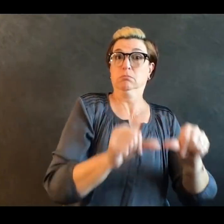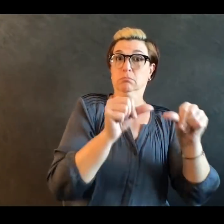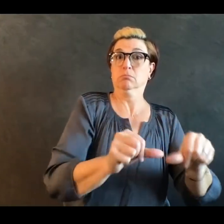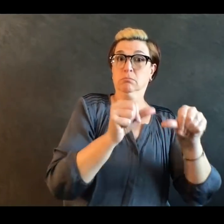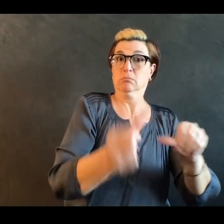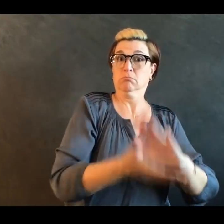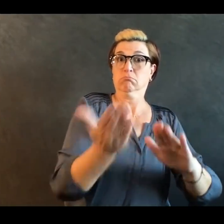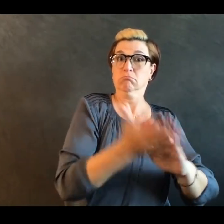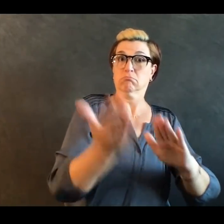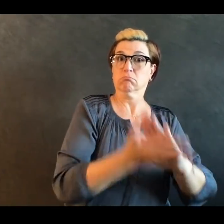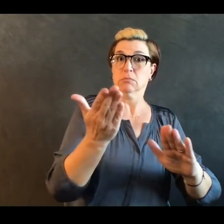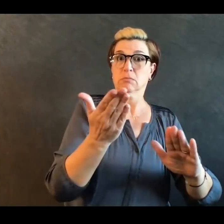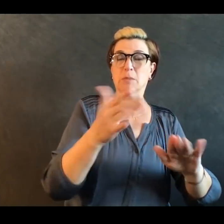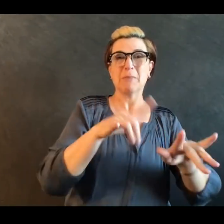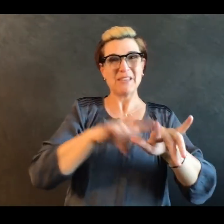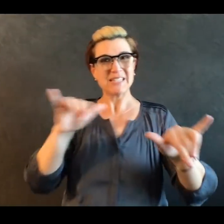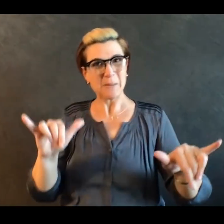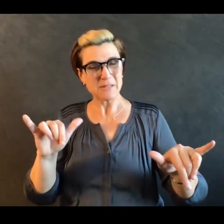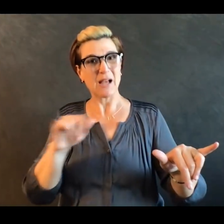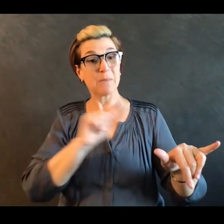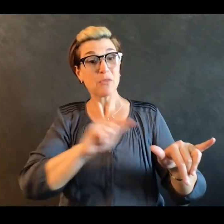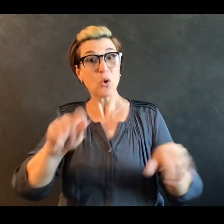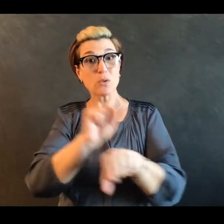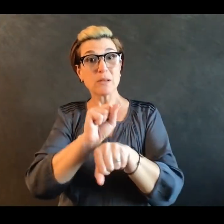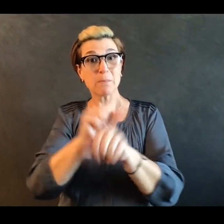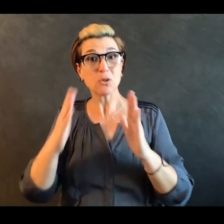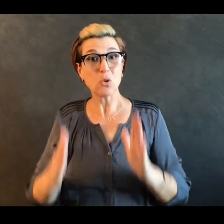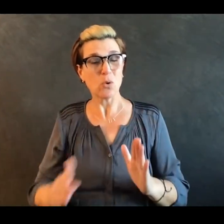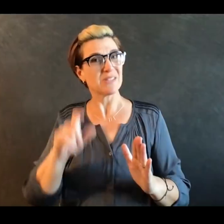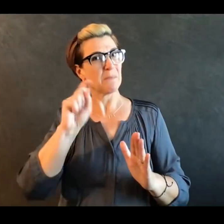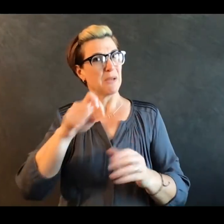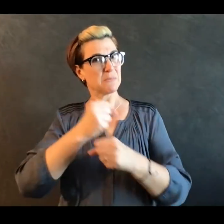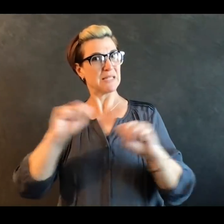keeping the health and safety of employees is a top priority as well as